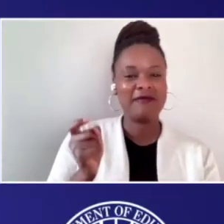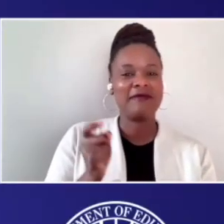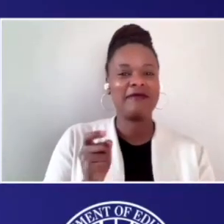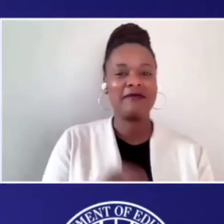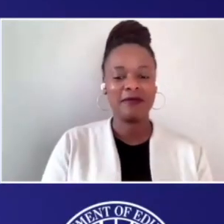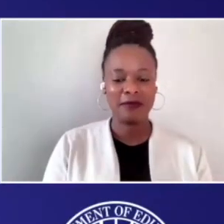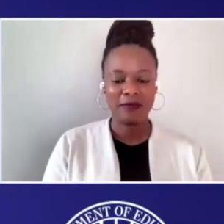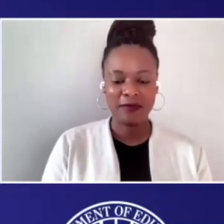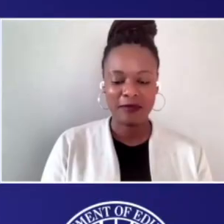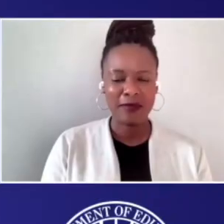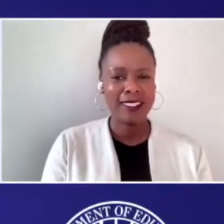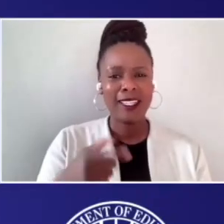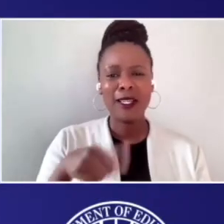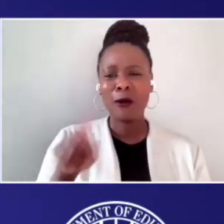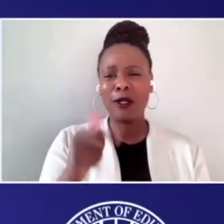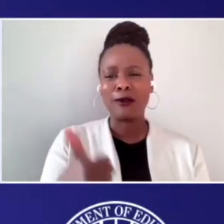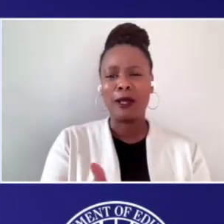You guys are so helpful. Scott?